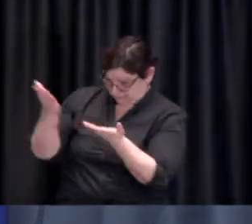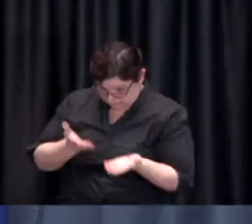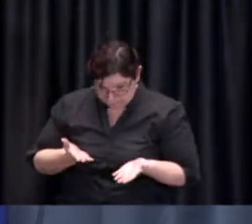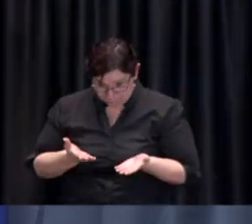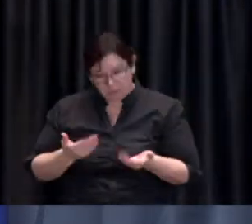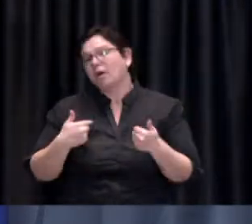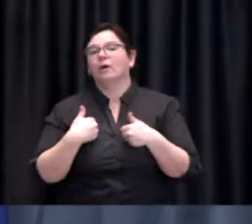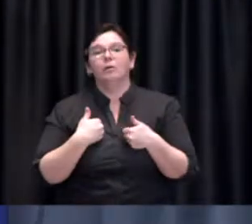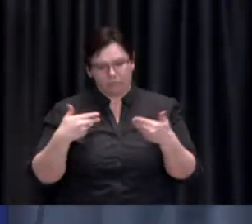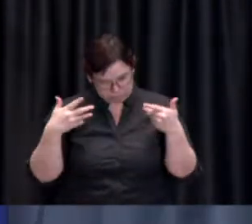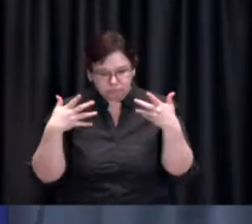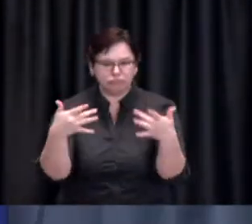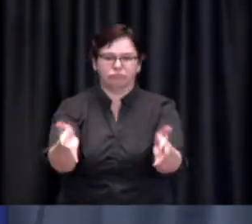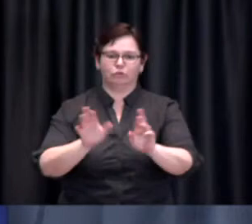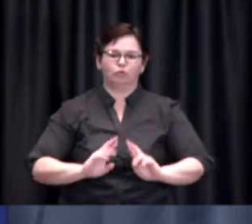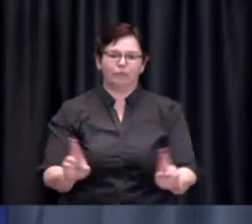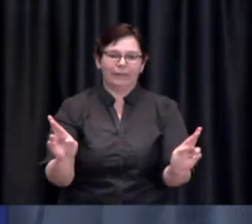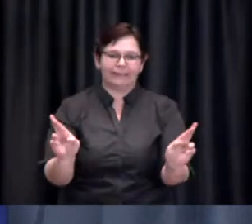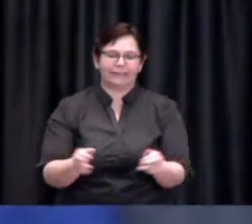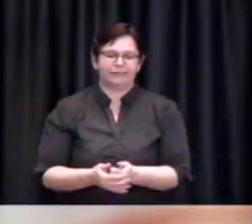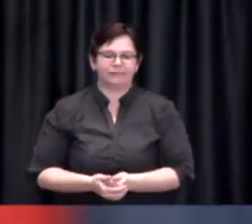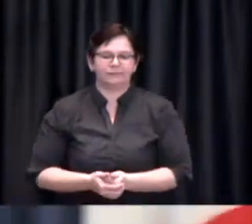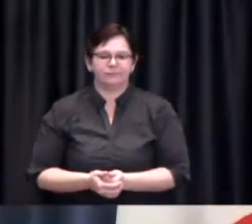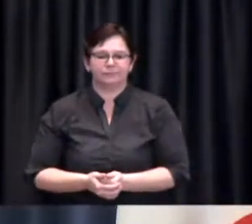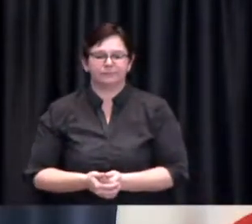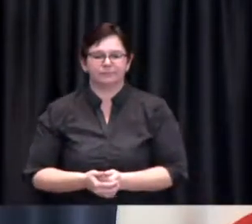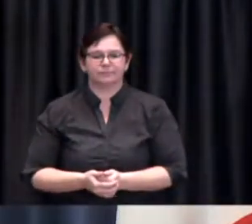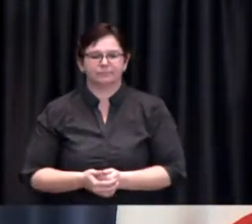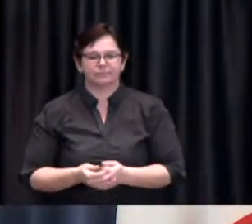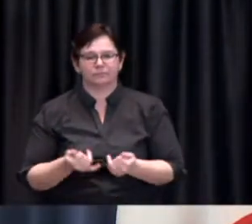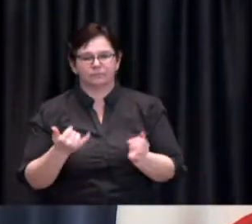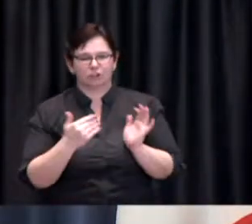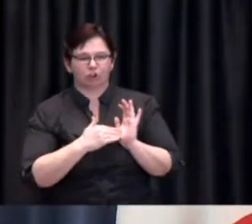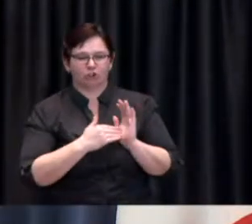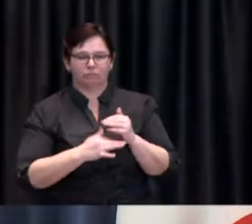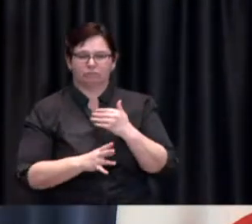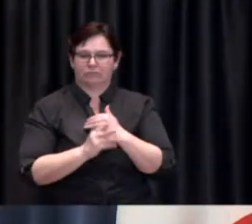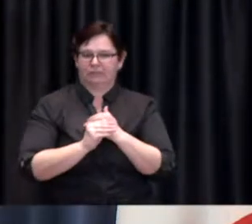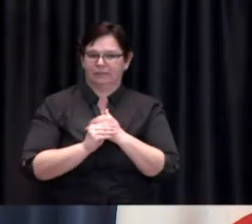Dr. de Villa: So perhaps I can pick it up from there and speak specifically about the experience